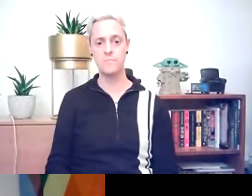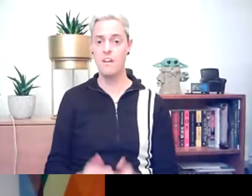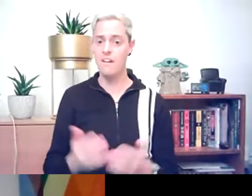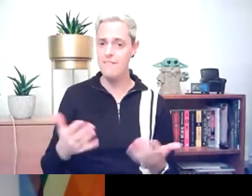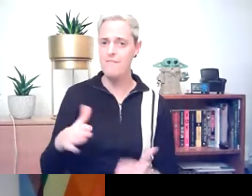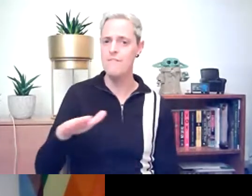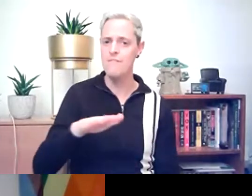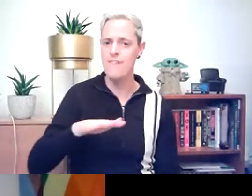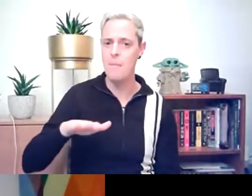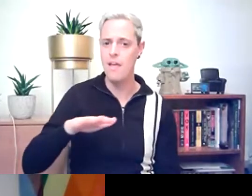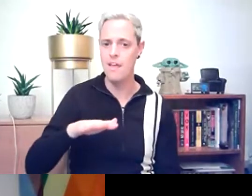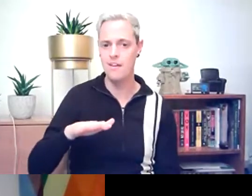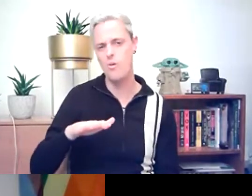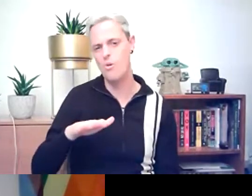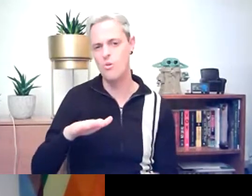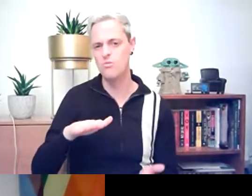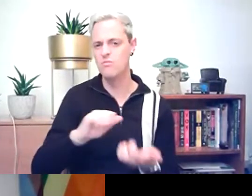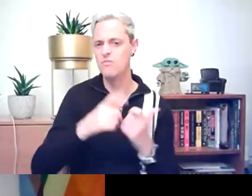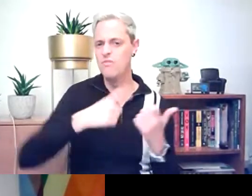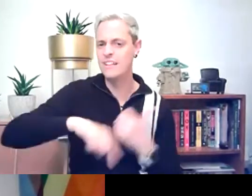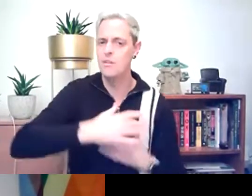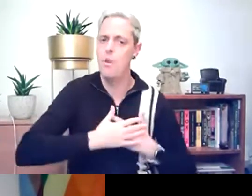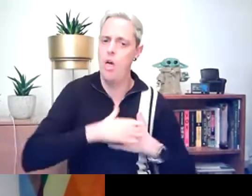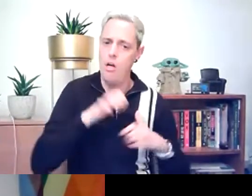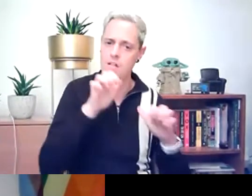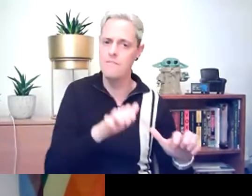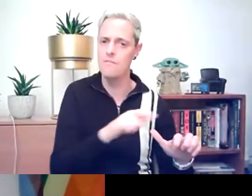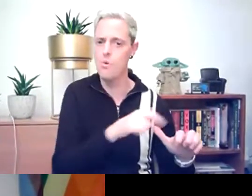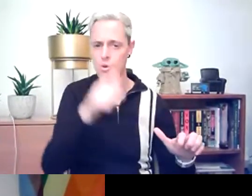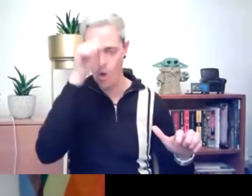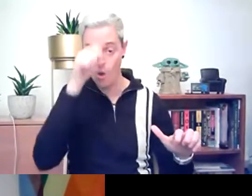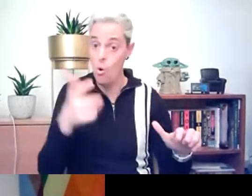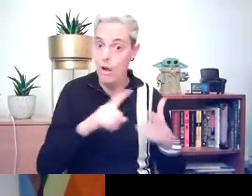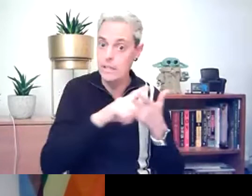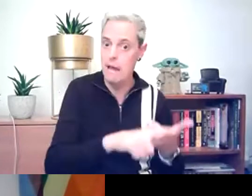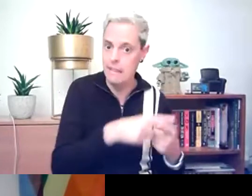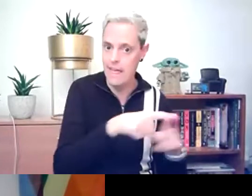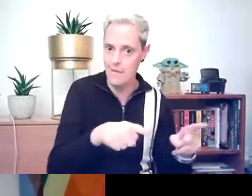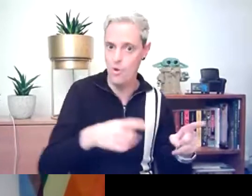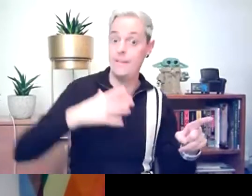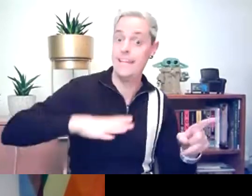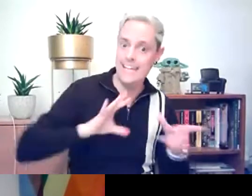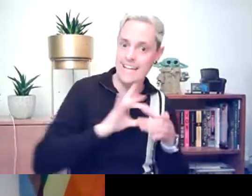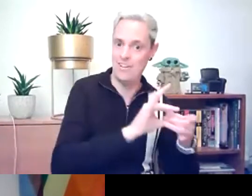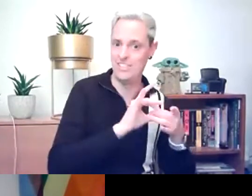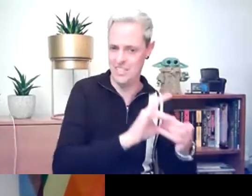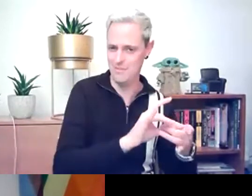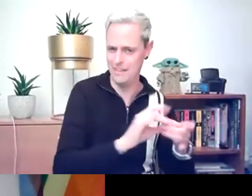people who you love and who or who you're dependent on who you need a relationship with.